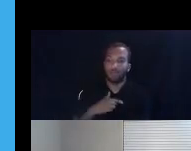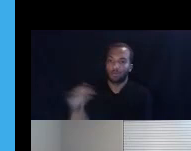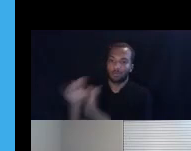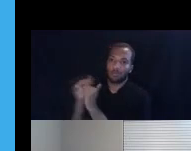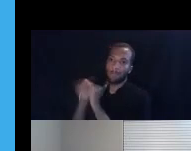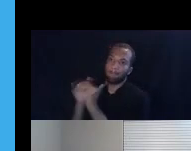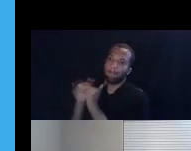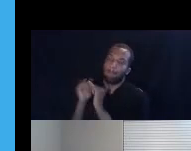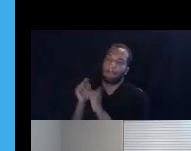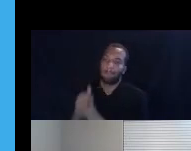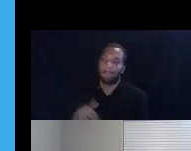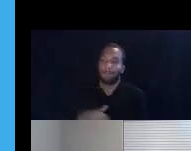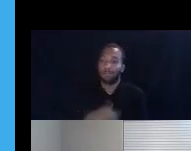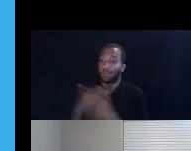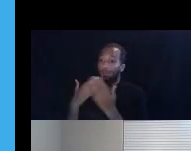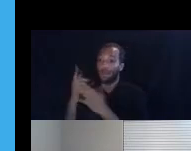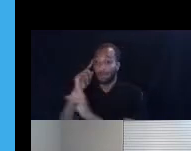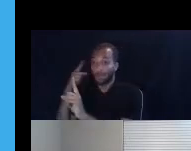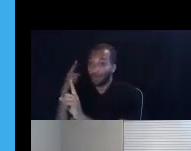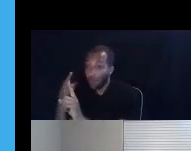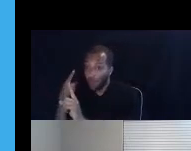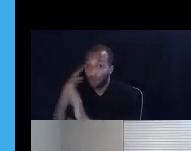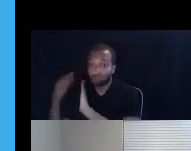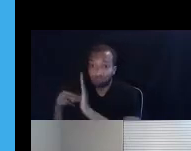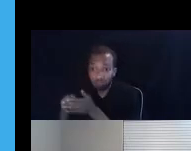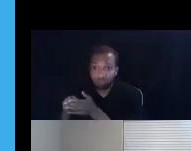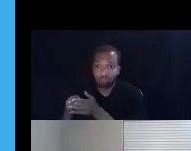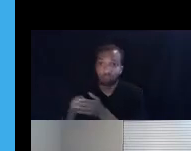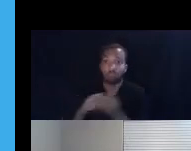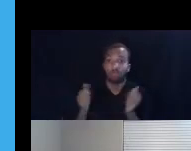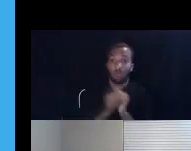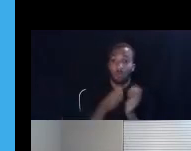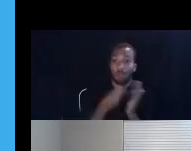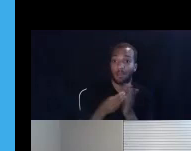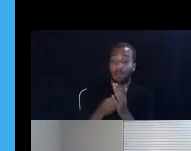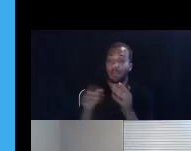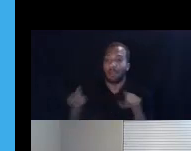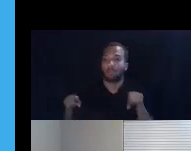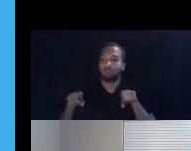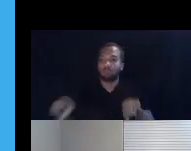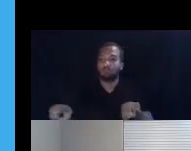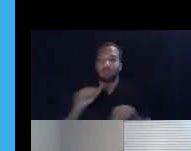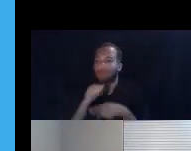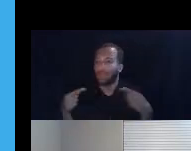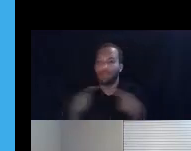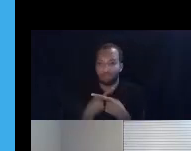with those goals and objectives that have been identified within our CHIP. And then we also have leading